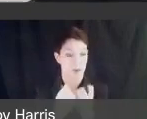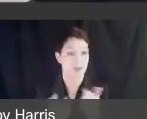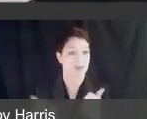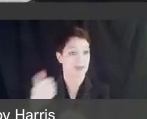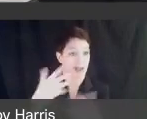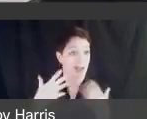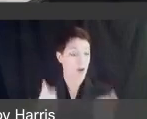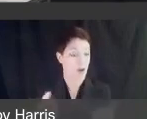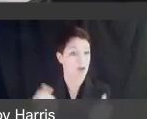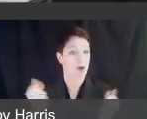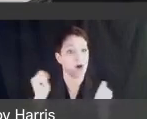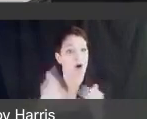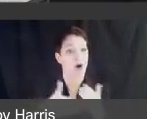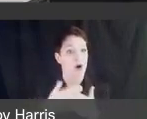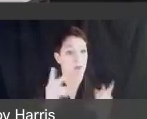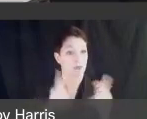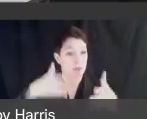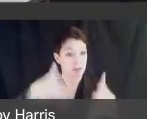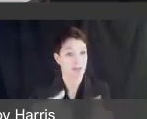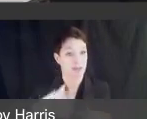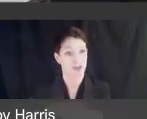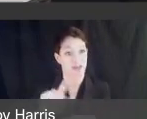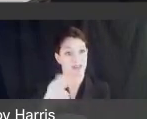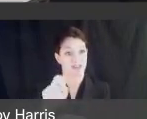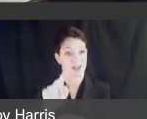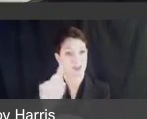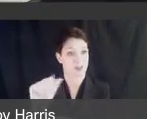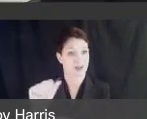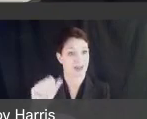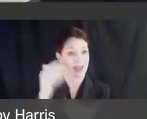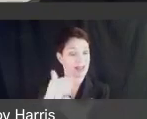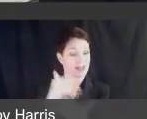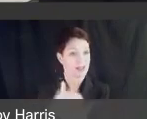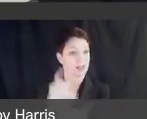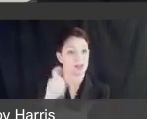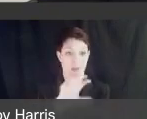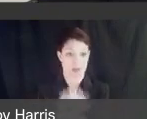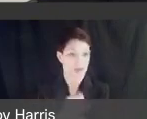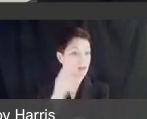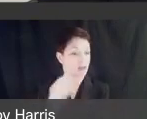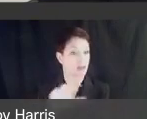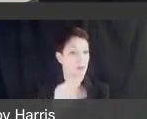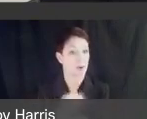remaining people on the Phase 1A list are to be scheduled for their appointments by March the 31st.